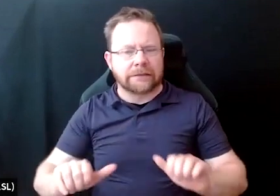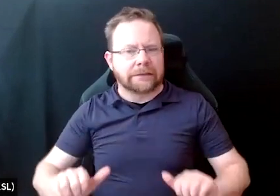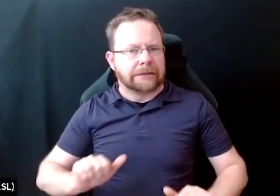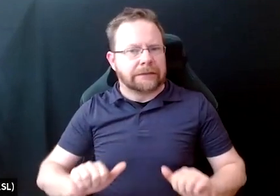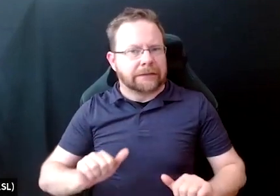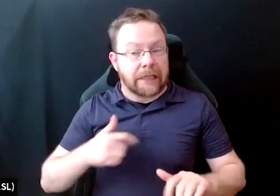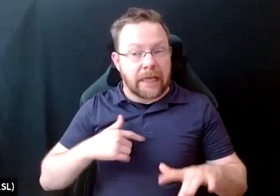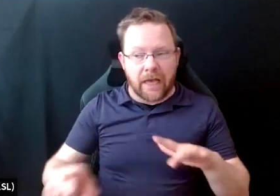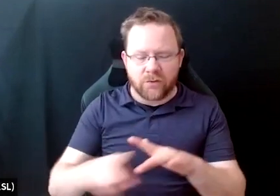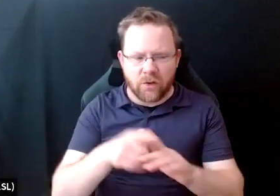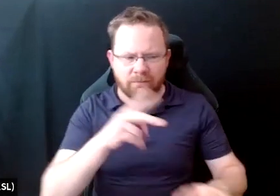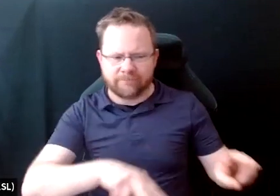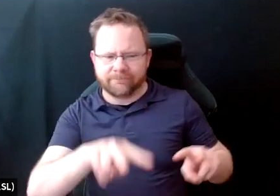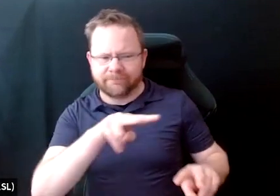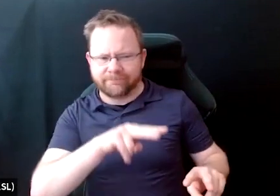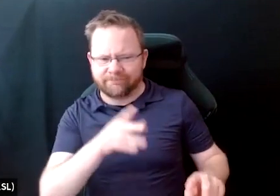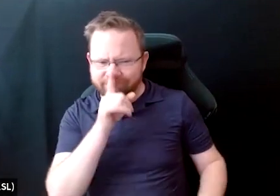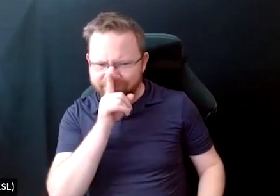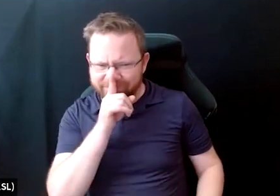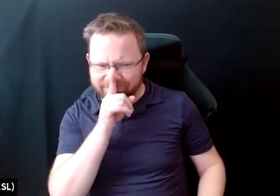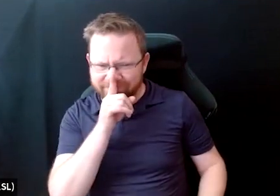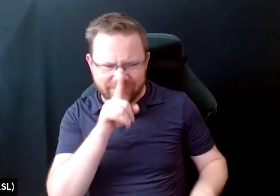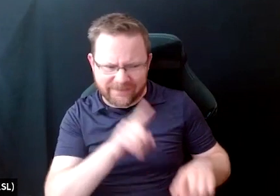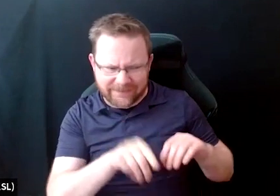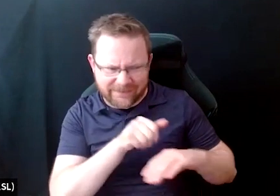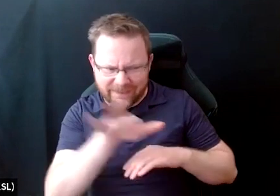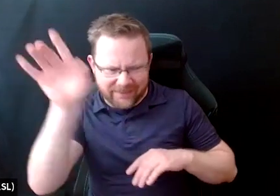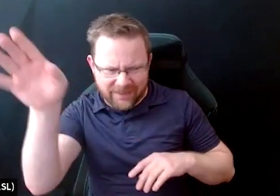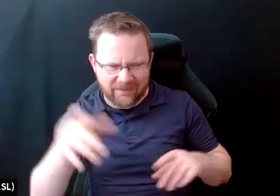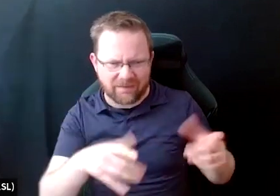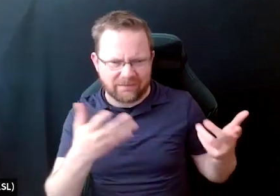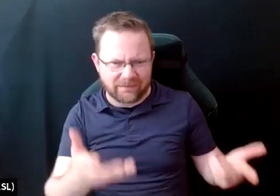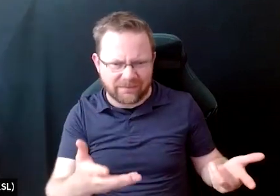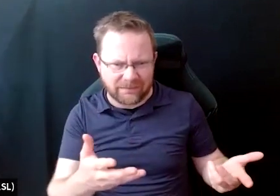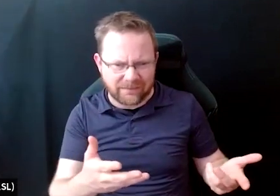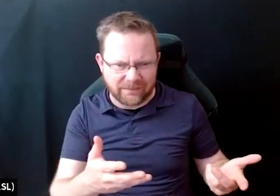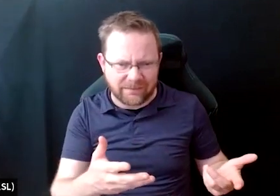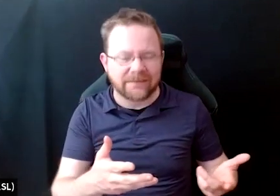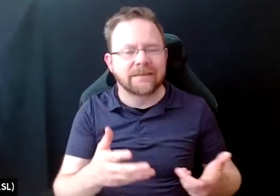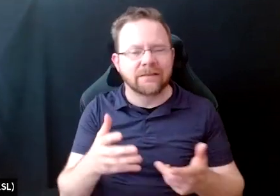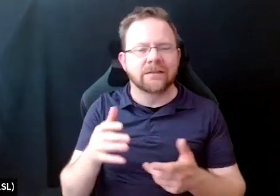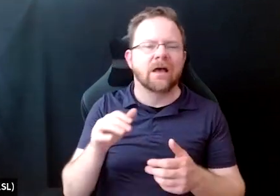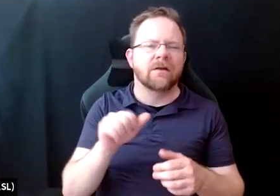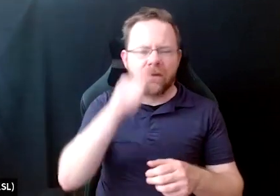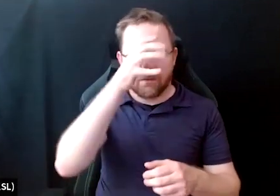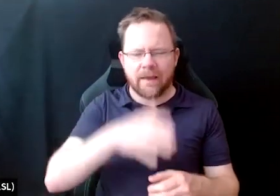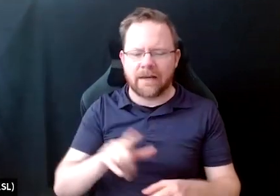at the European Astronaut Center because Luca Parmitano was around the same day. Luca is probably 6'8".